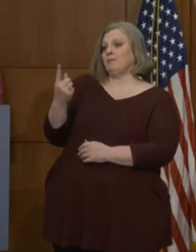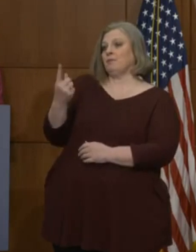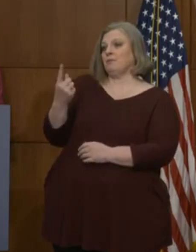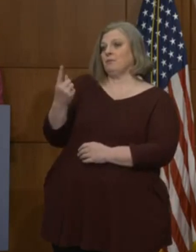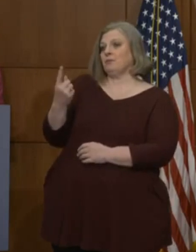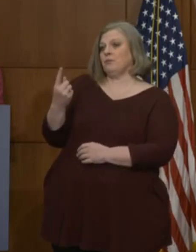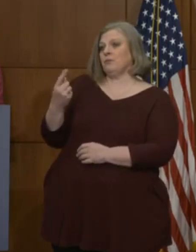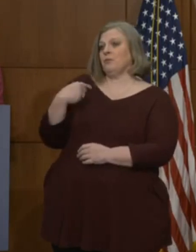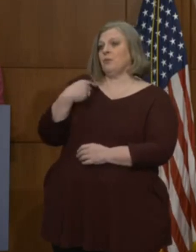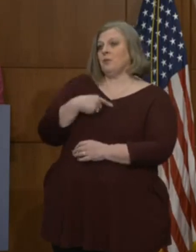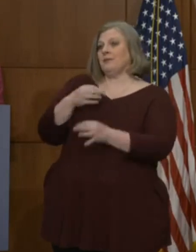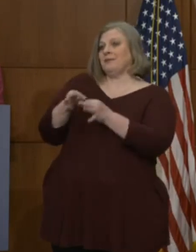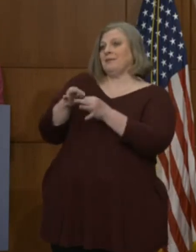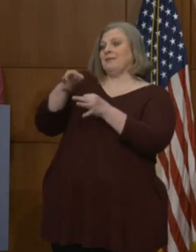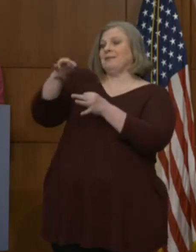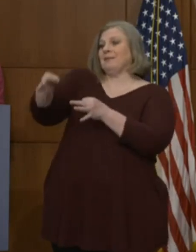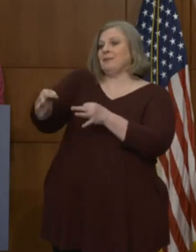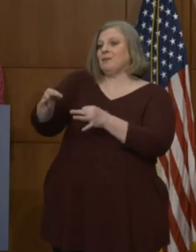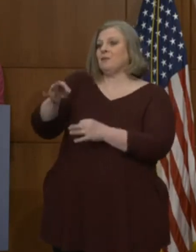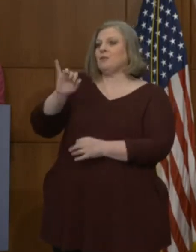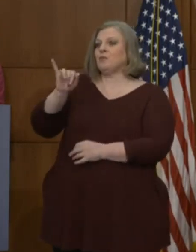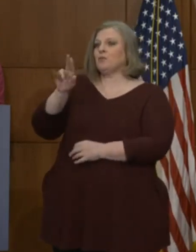VIRGINIANS TAXES OUR TAXES ARE DUE ON MAY THE FORCE. AND WE